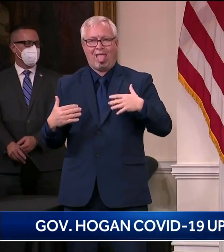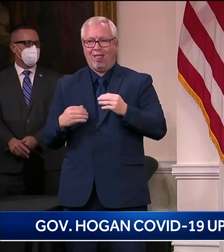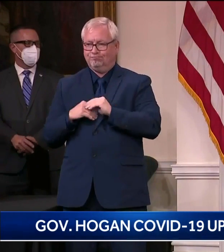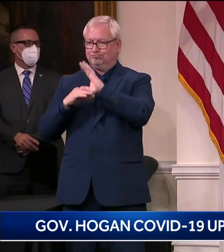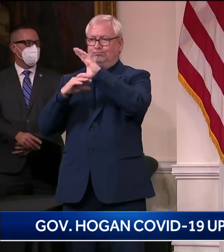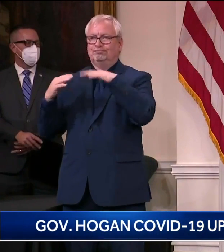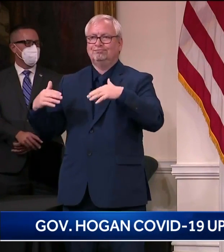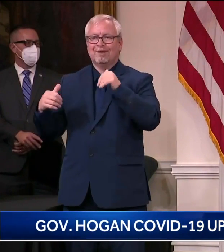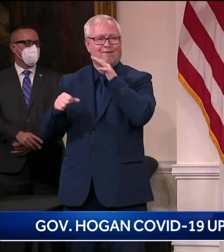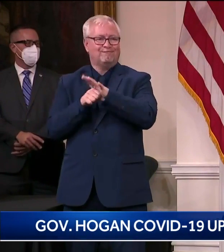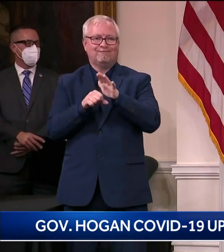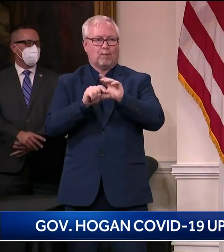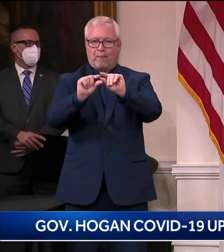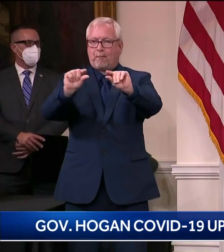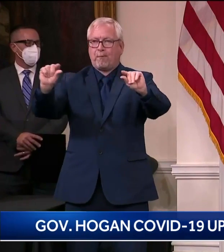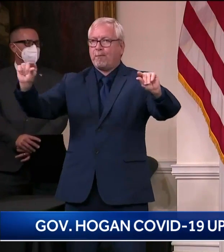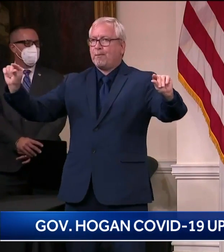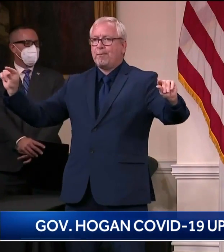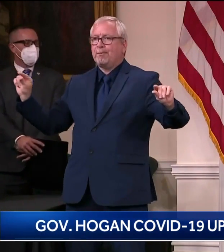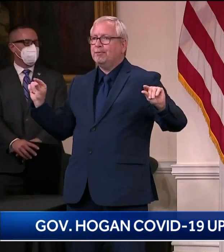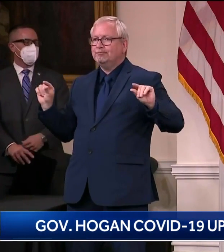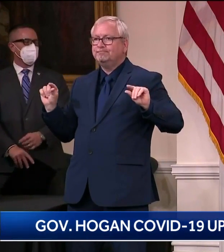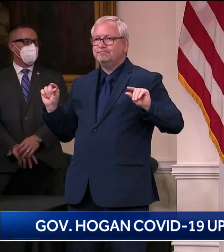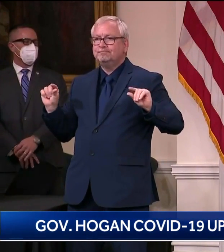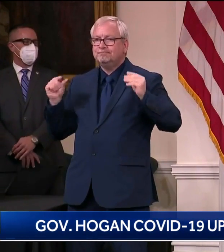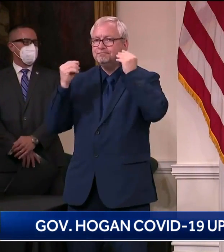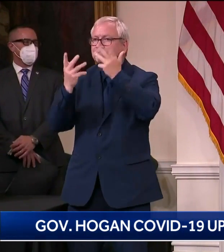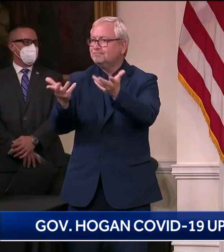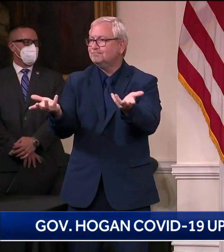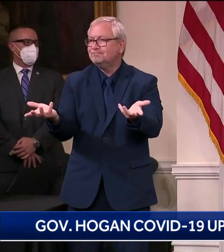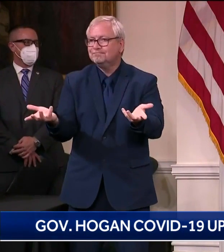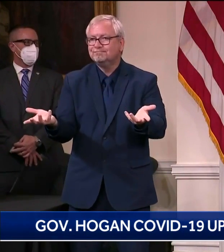BECAUSE THERE ARE NOT ENOUGH IN PRODUCTION YET.